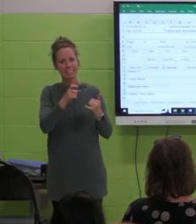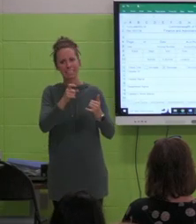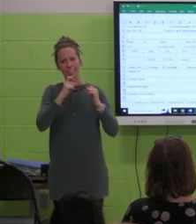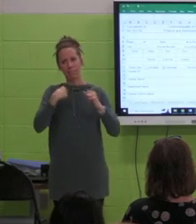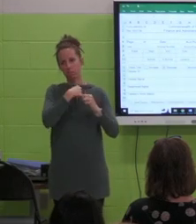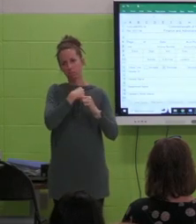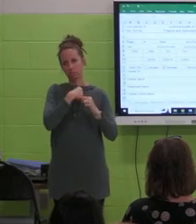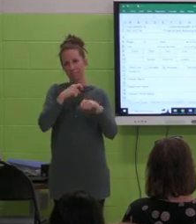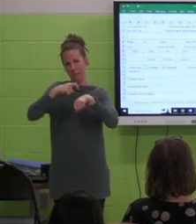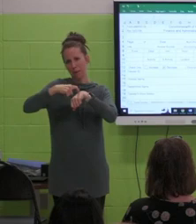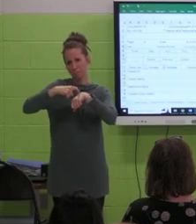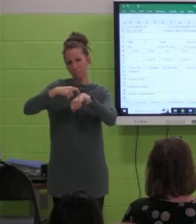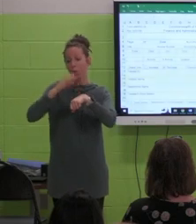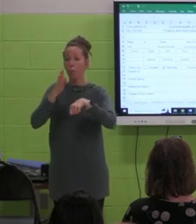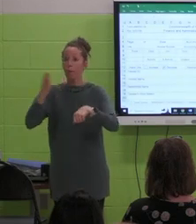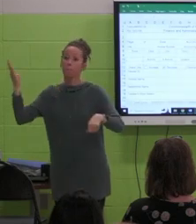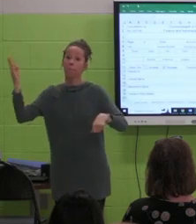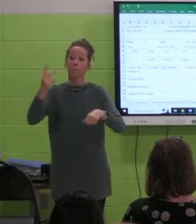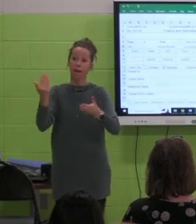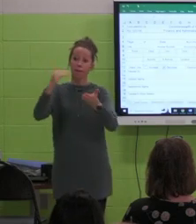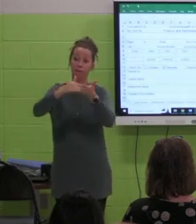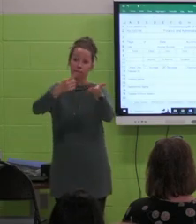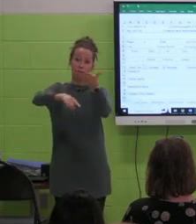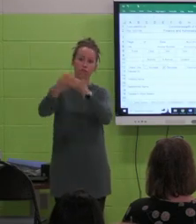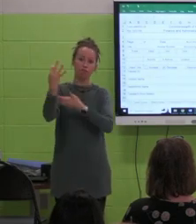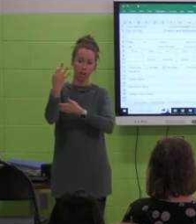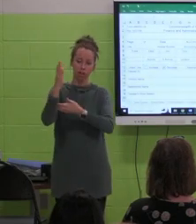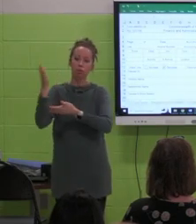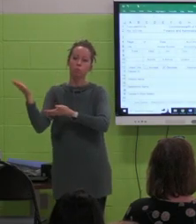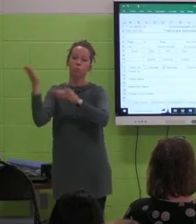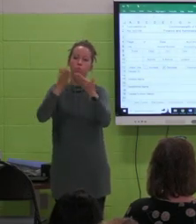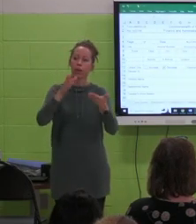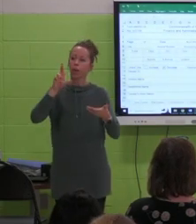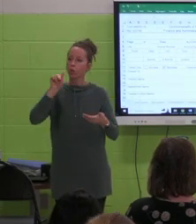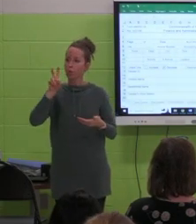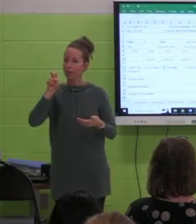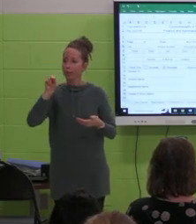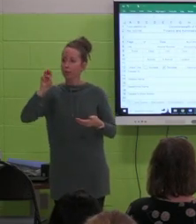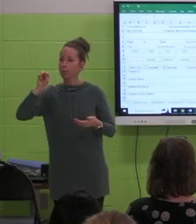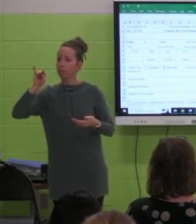be back next Friday I'm also going to bring like I said raven Miller she's our procurement person